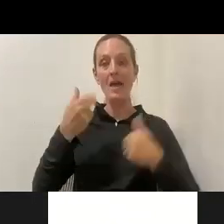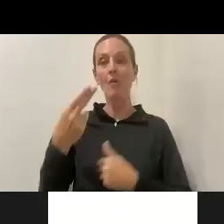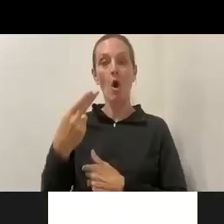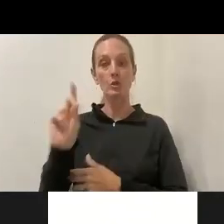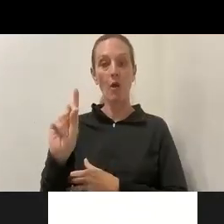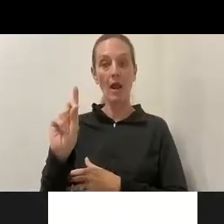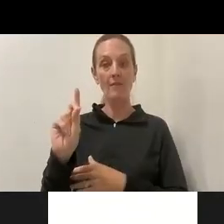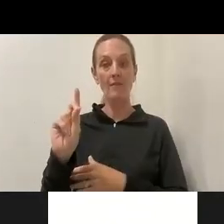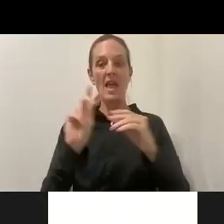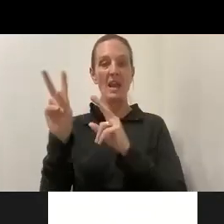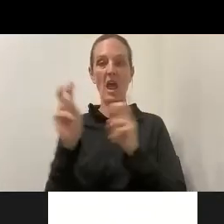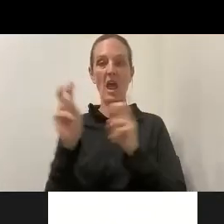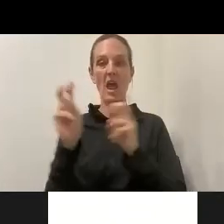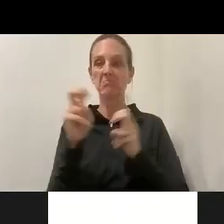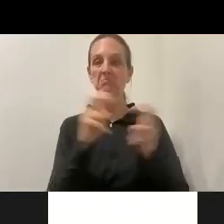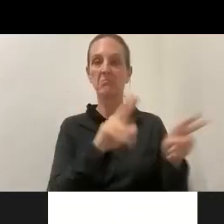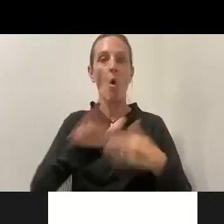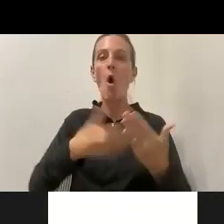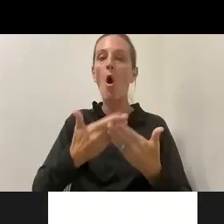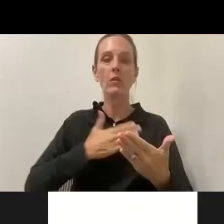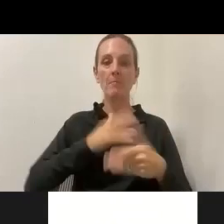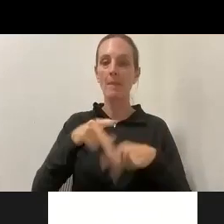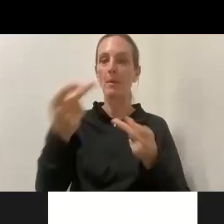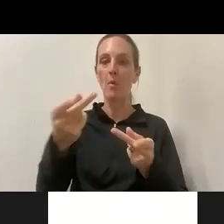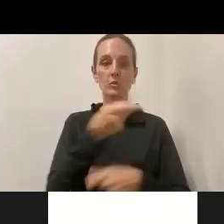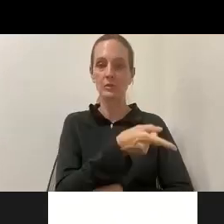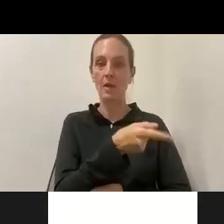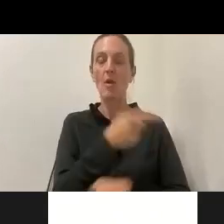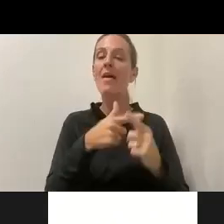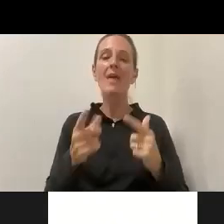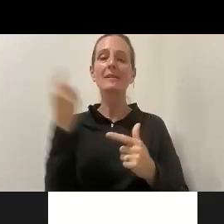that way when something relevant comes up, you can copy and paste it and change it so that it